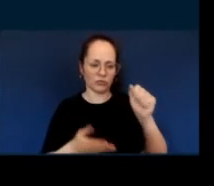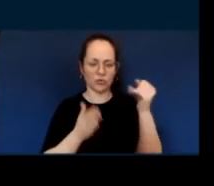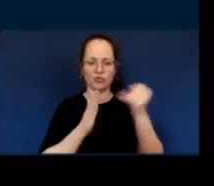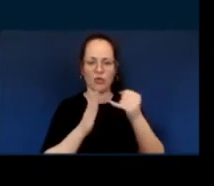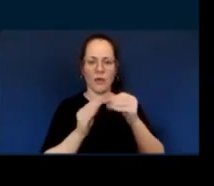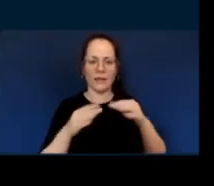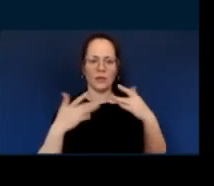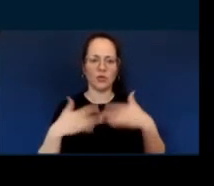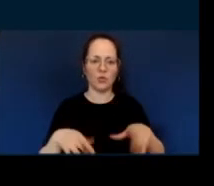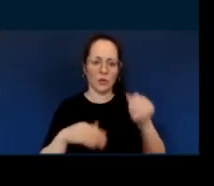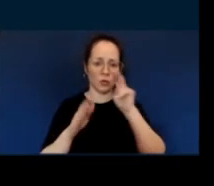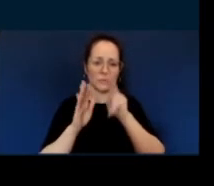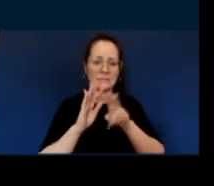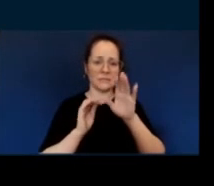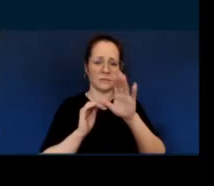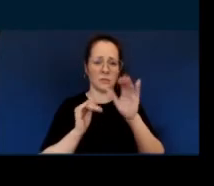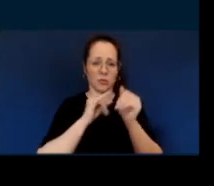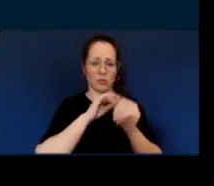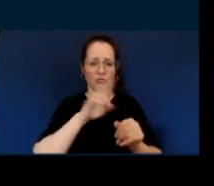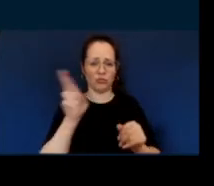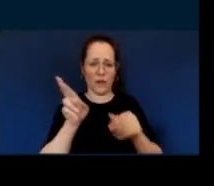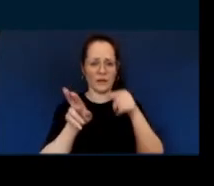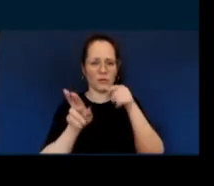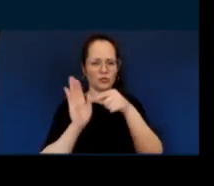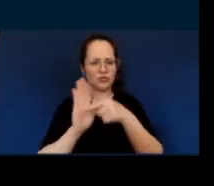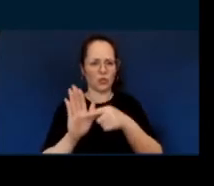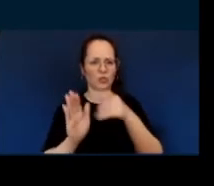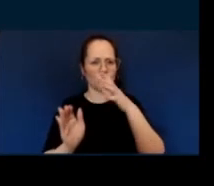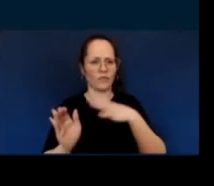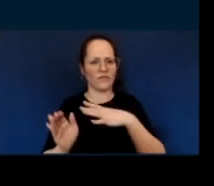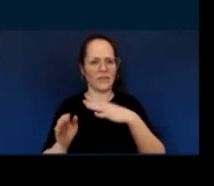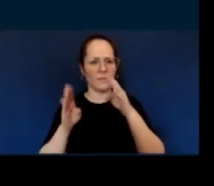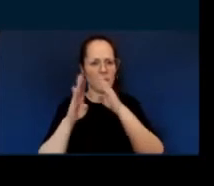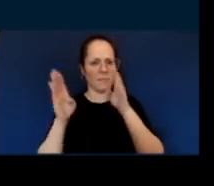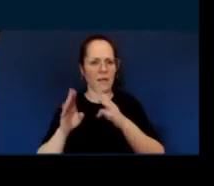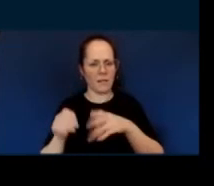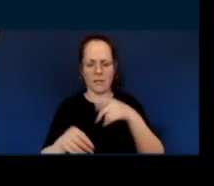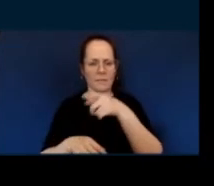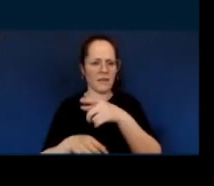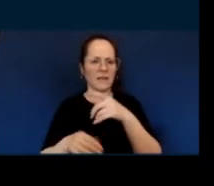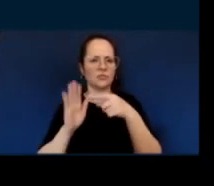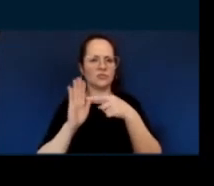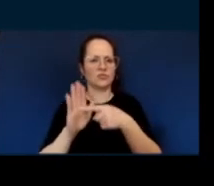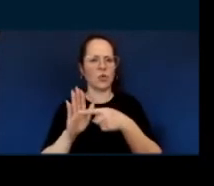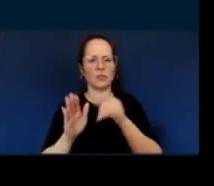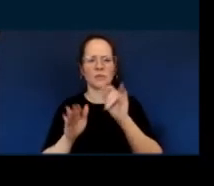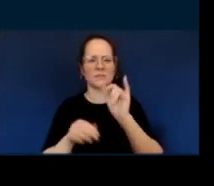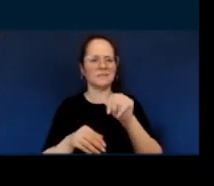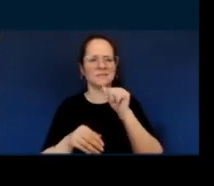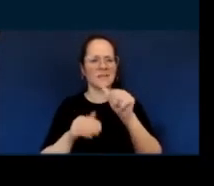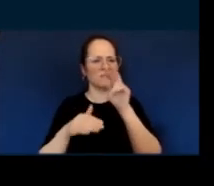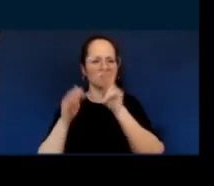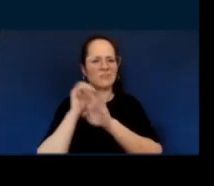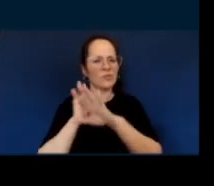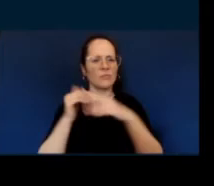SEE ON THE RIGHT A MALE ARTIST DRAWING A FEMALE MODEL THROUGH A TRANSPARENT GRID THAT HELPS HER ASSESS HER BODY, HE IS THE